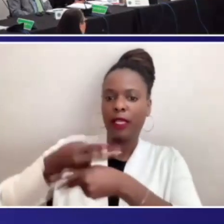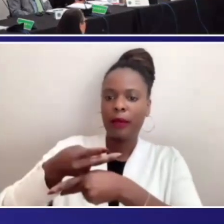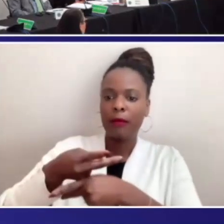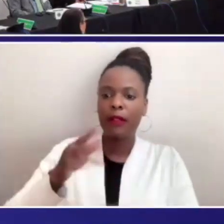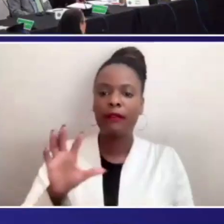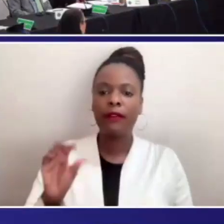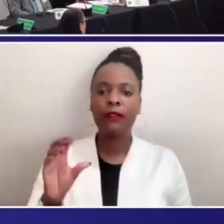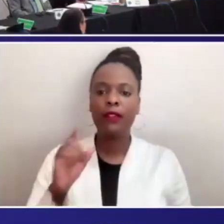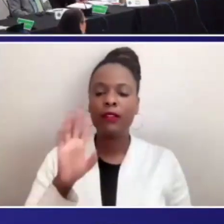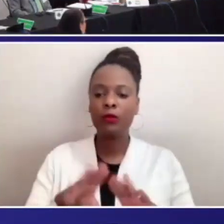session two.